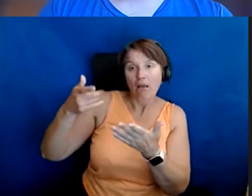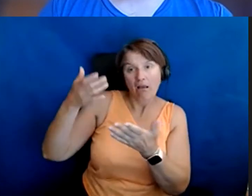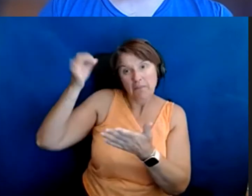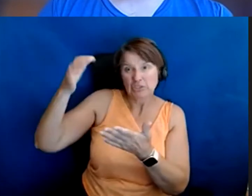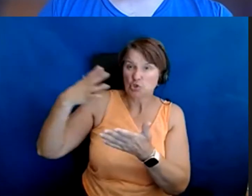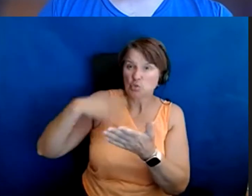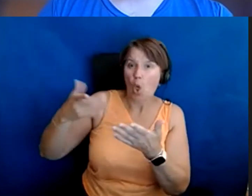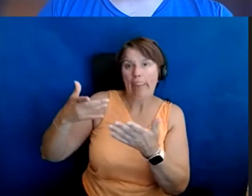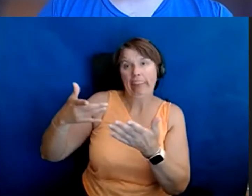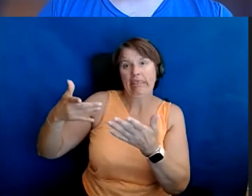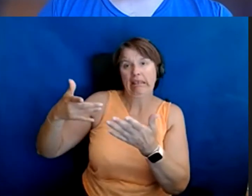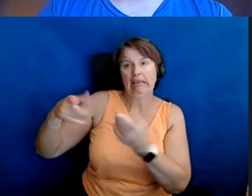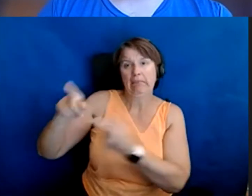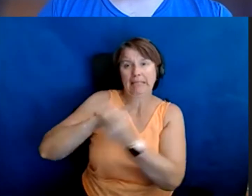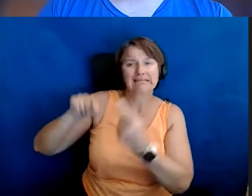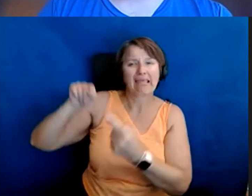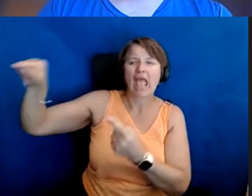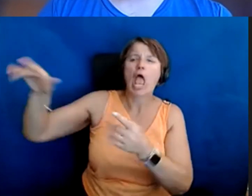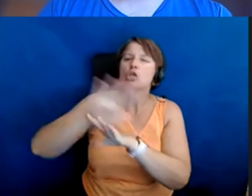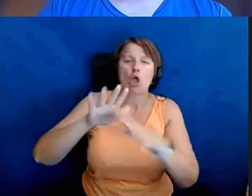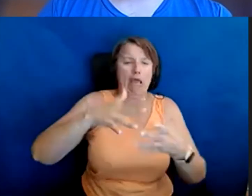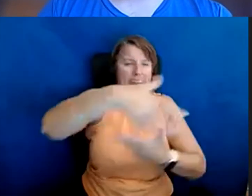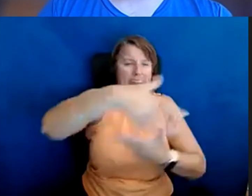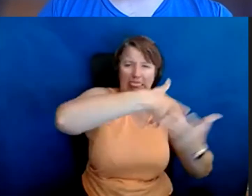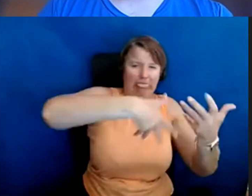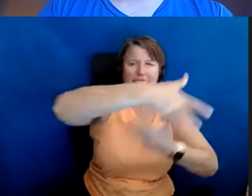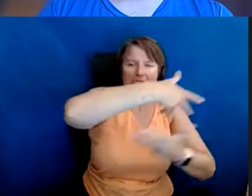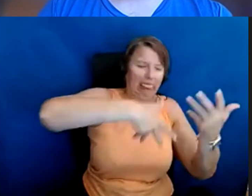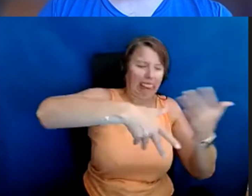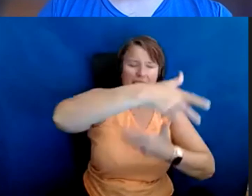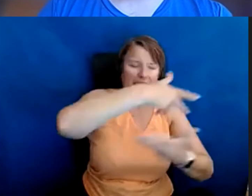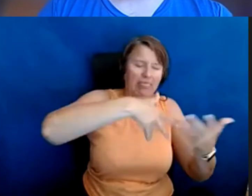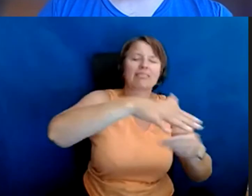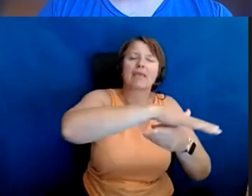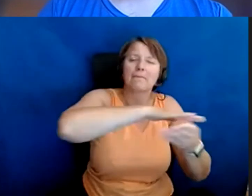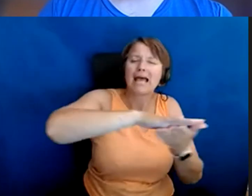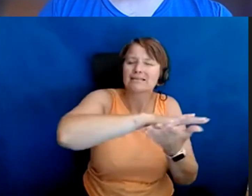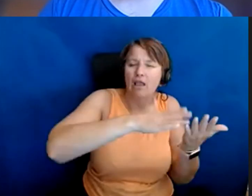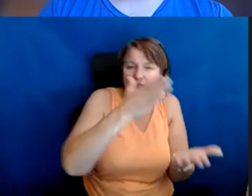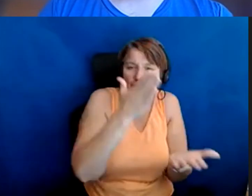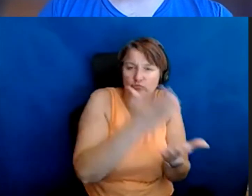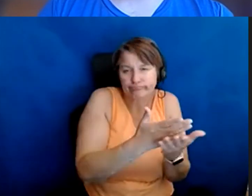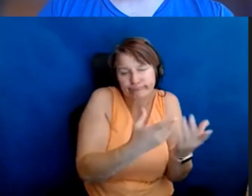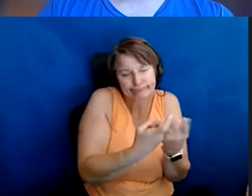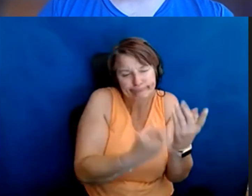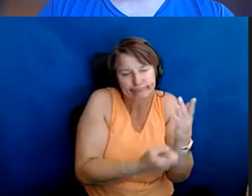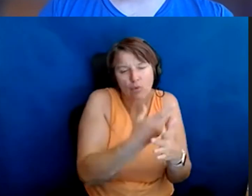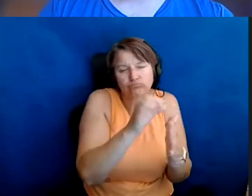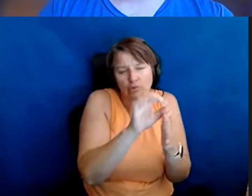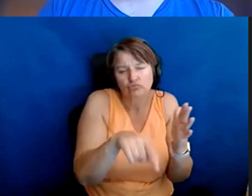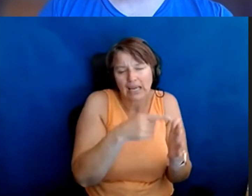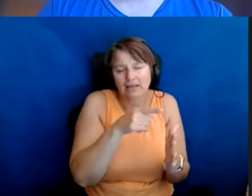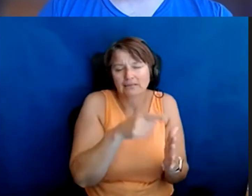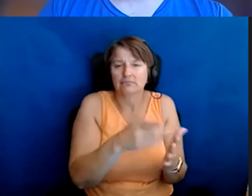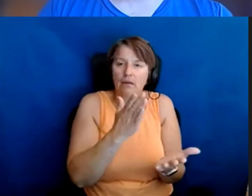meetings up there and not in the mess of all these desires on the ground. So, it's definitely a decision of